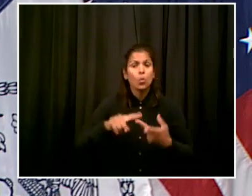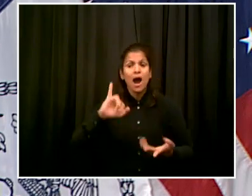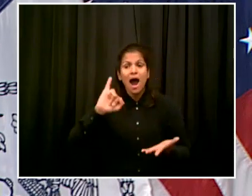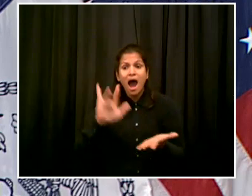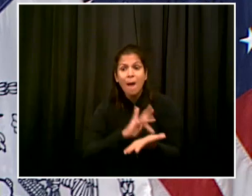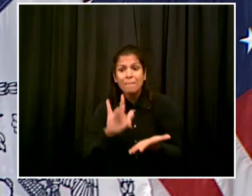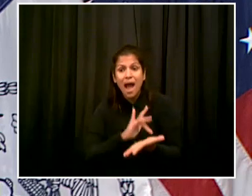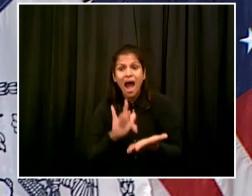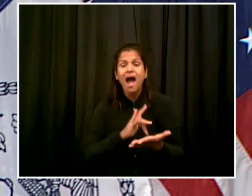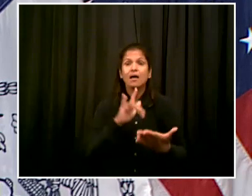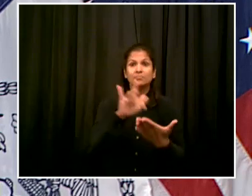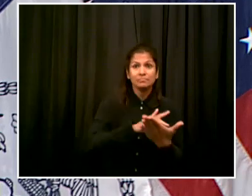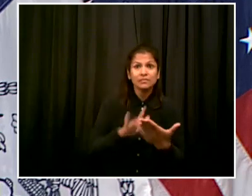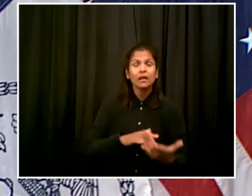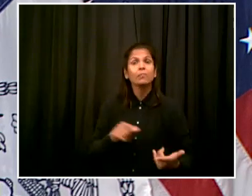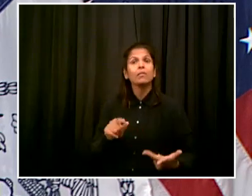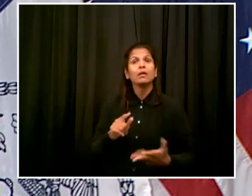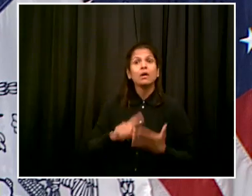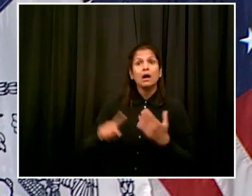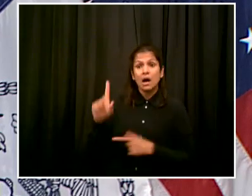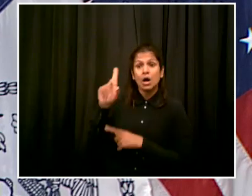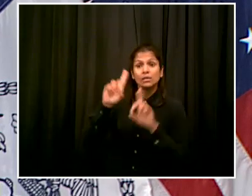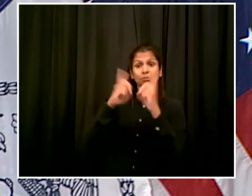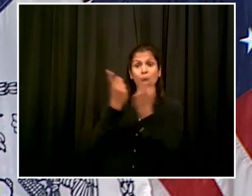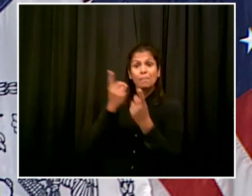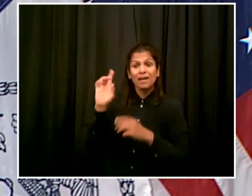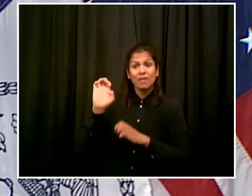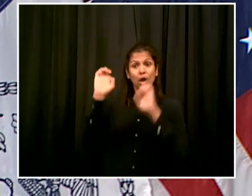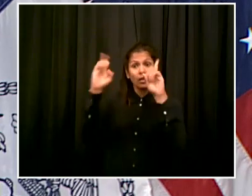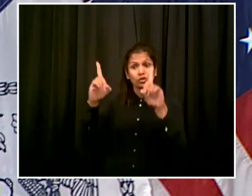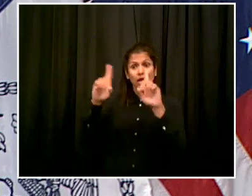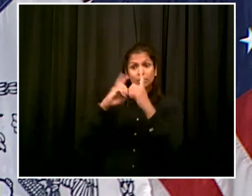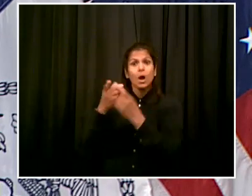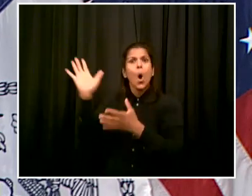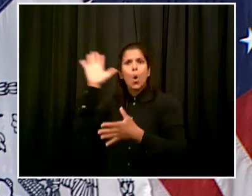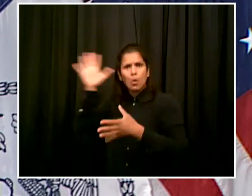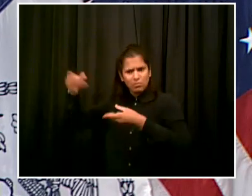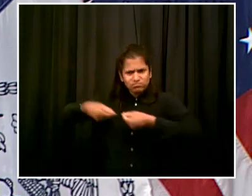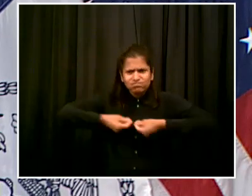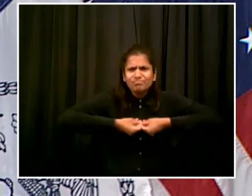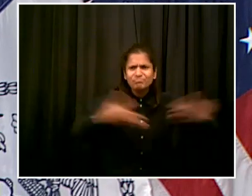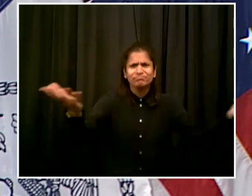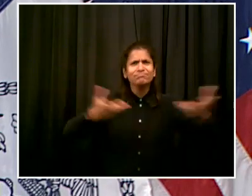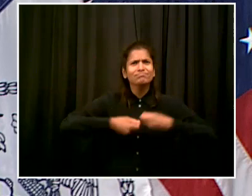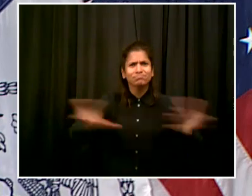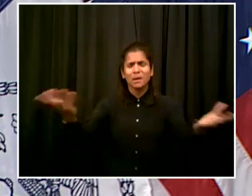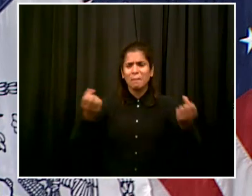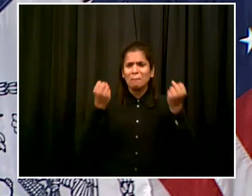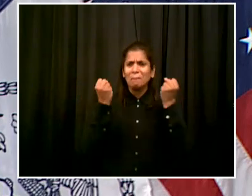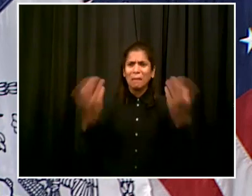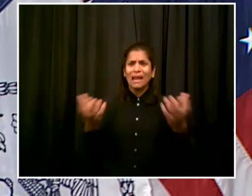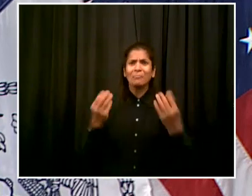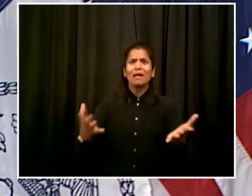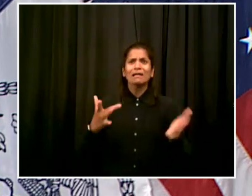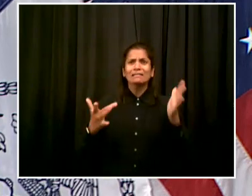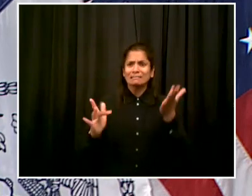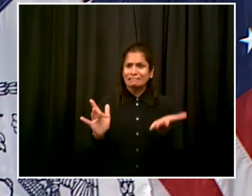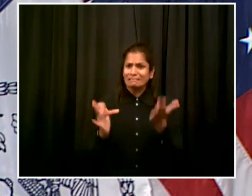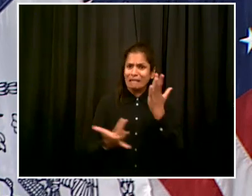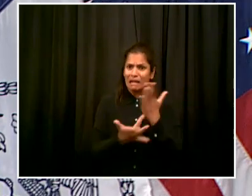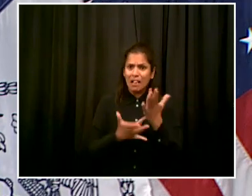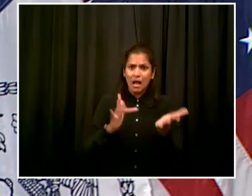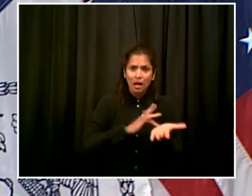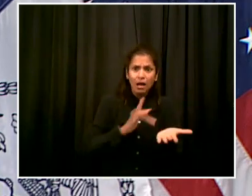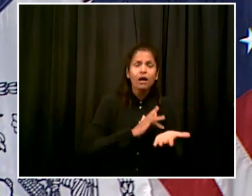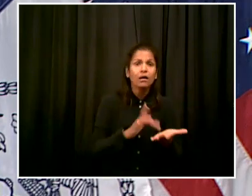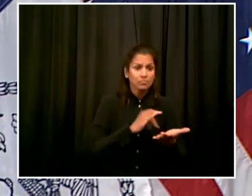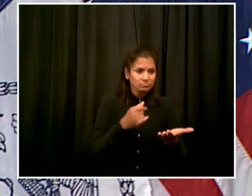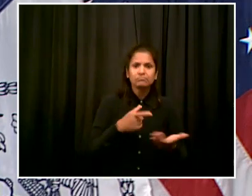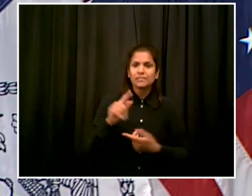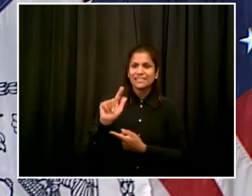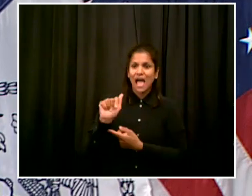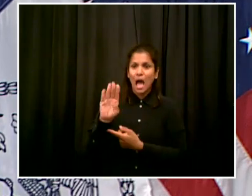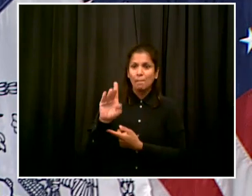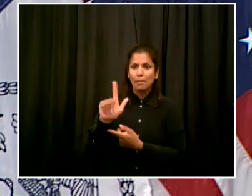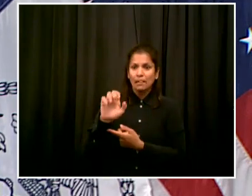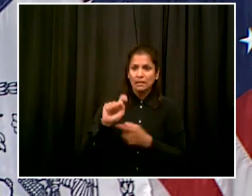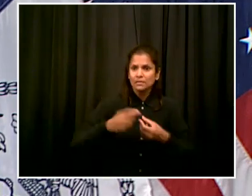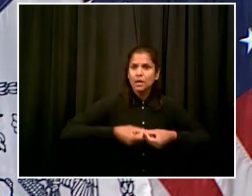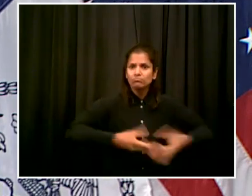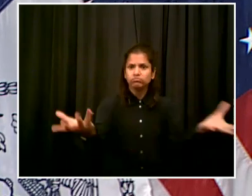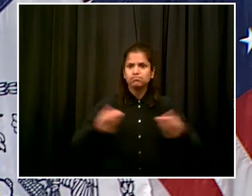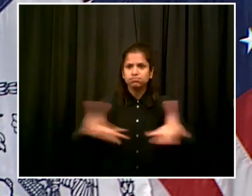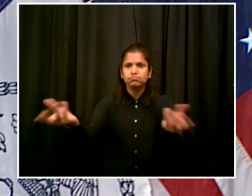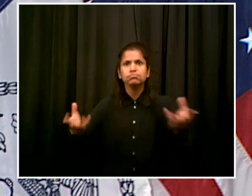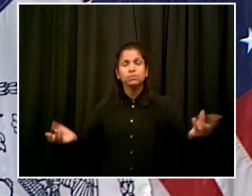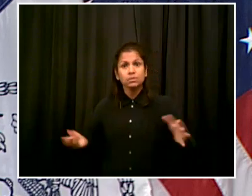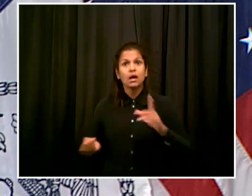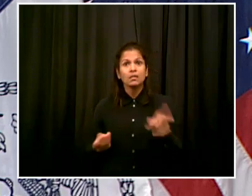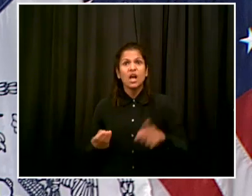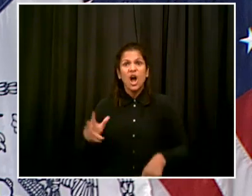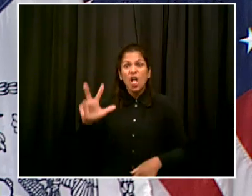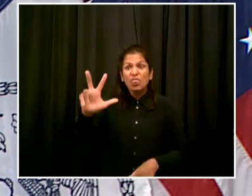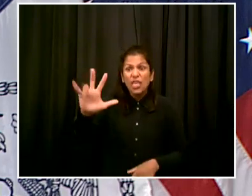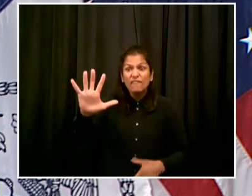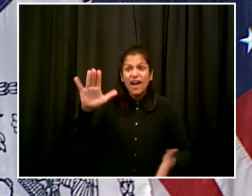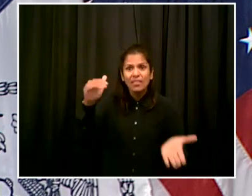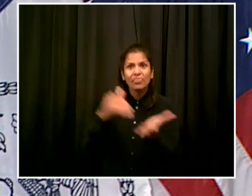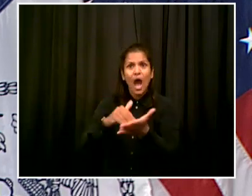THERE WAS A HUGE